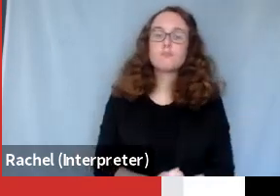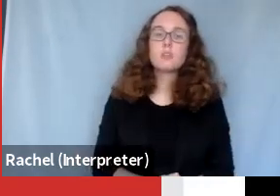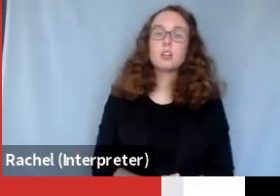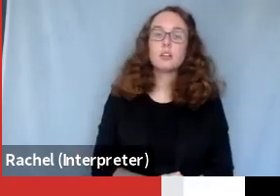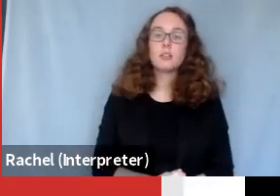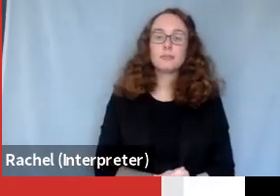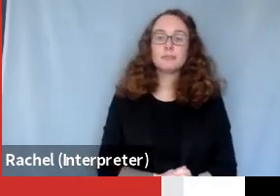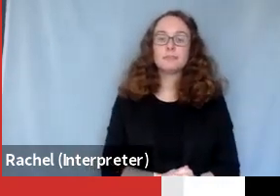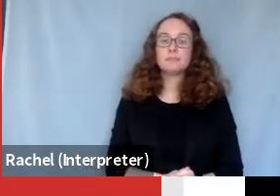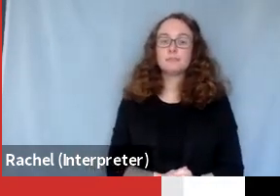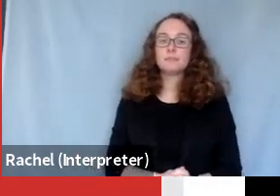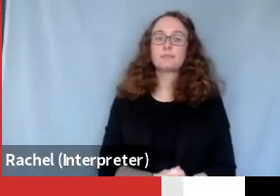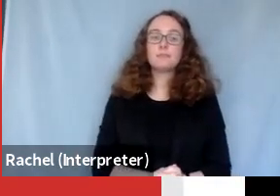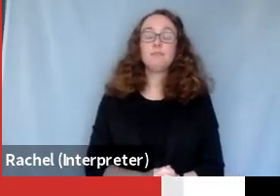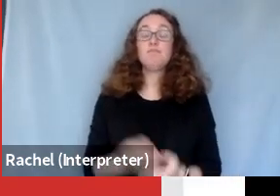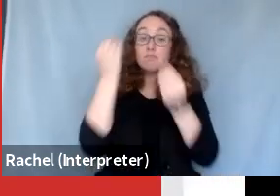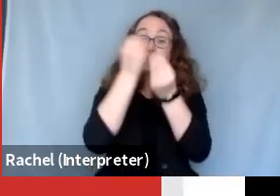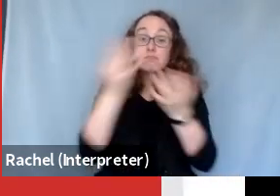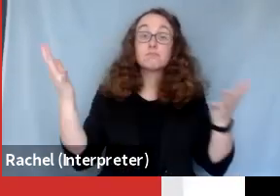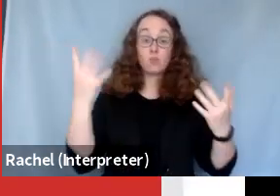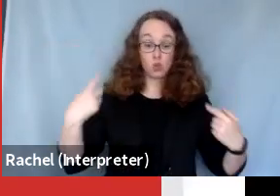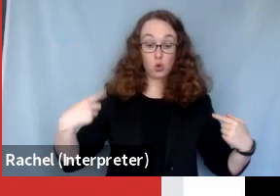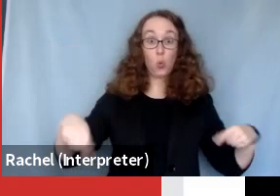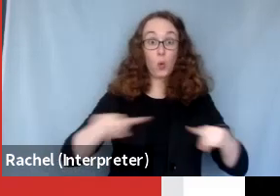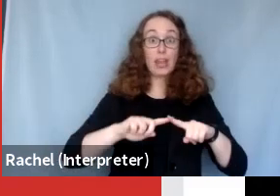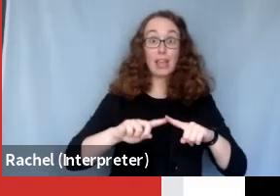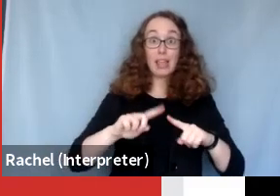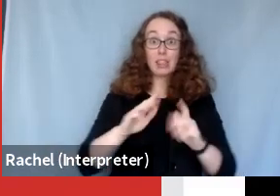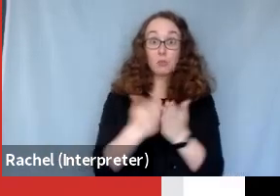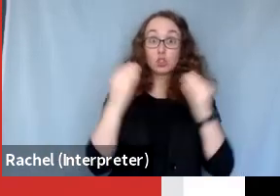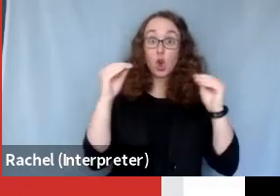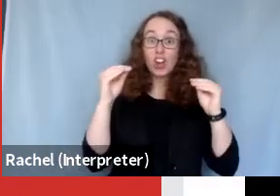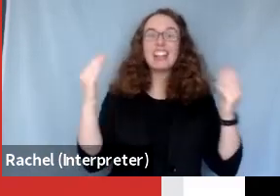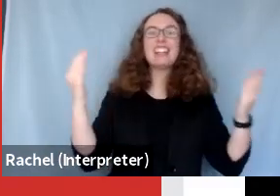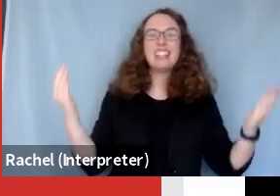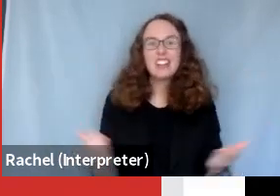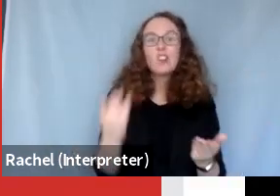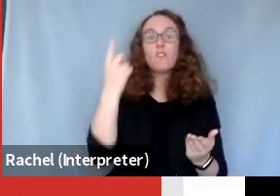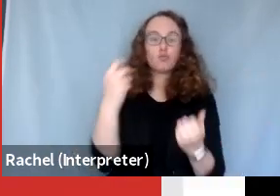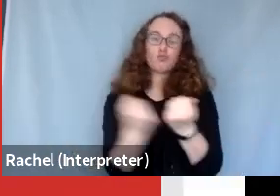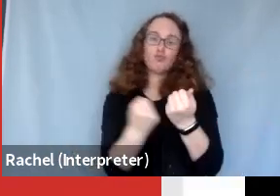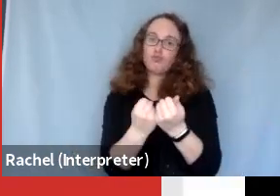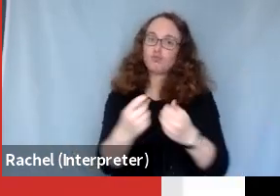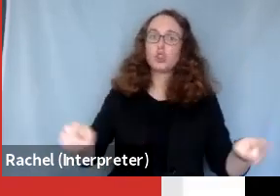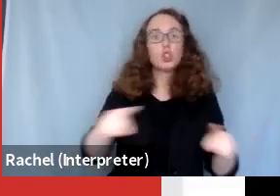let you know that we are here, we're here for you. Please reach out to us if you have any questions.